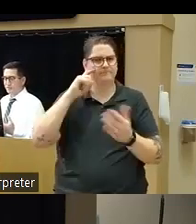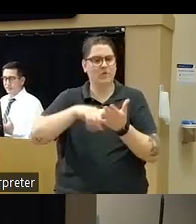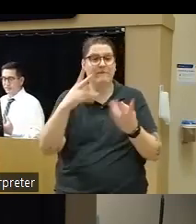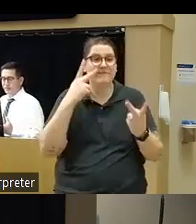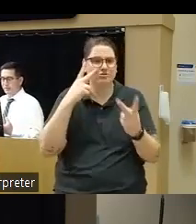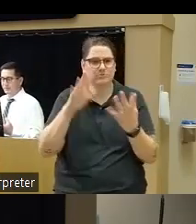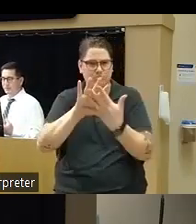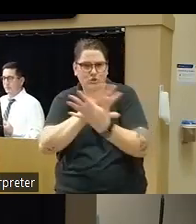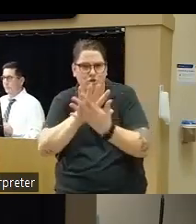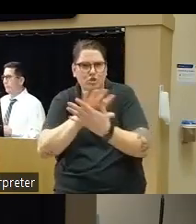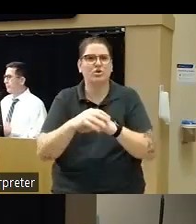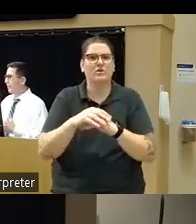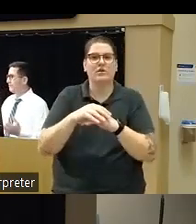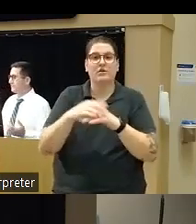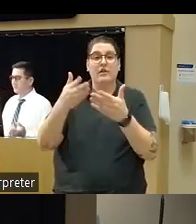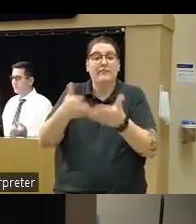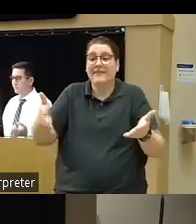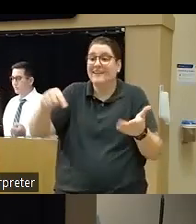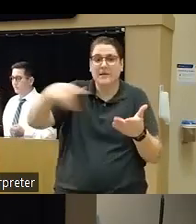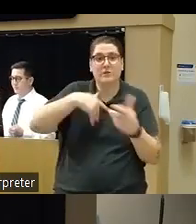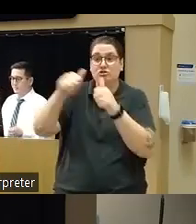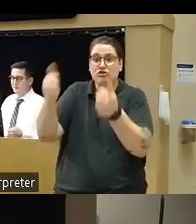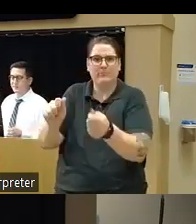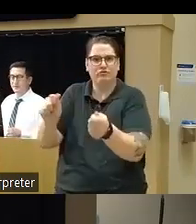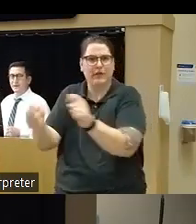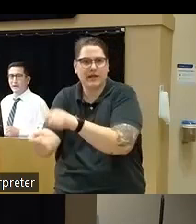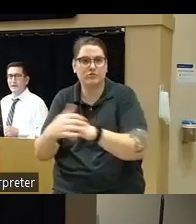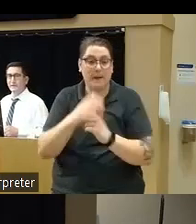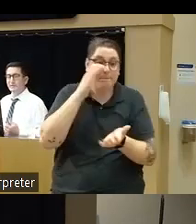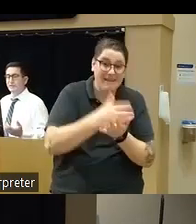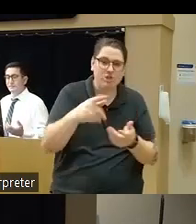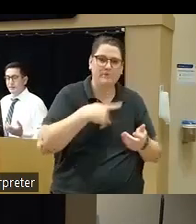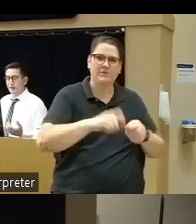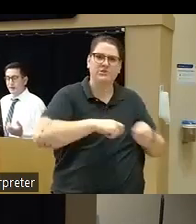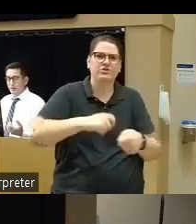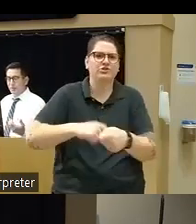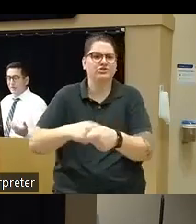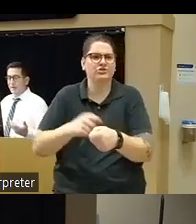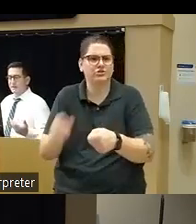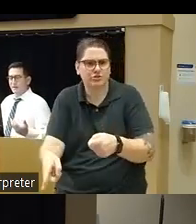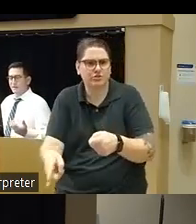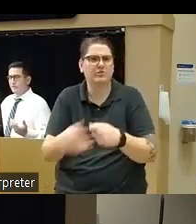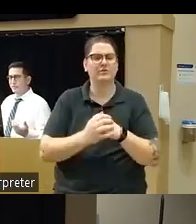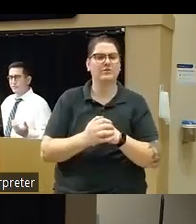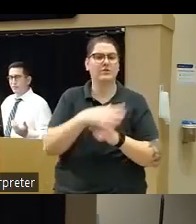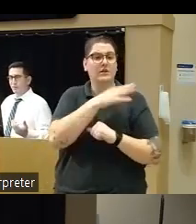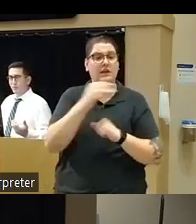are changing shapes photographs seem to be torn into pieces and images remain in their vision for